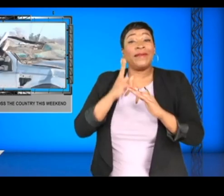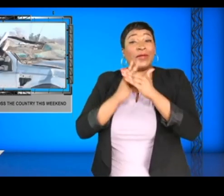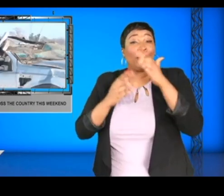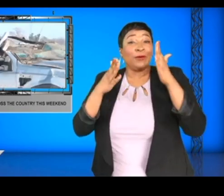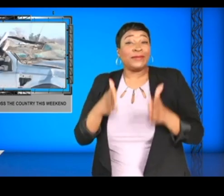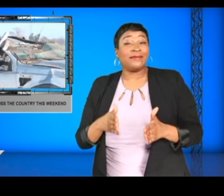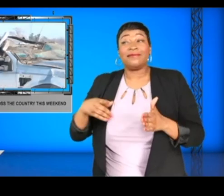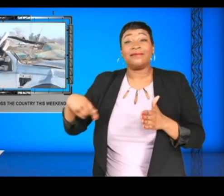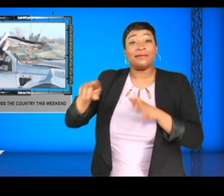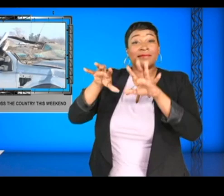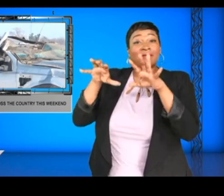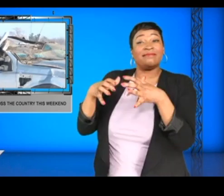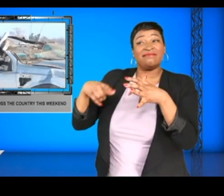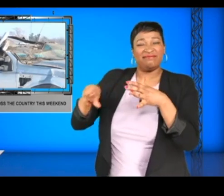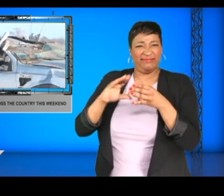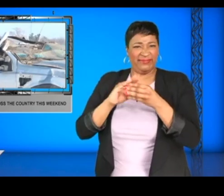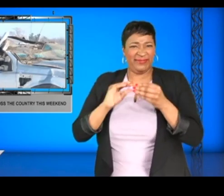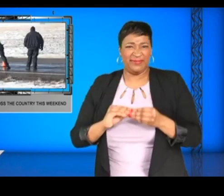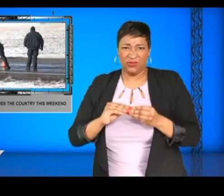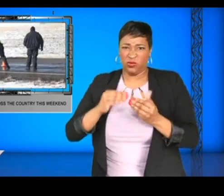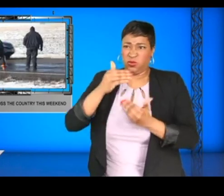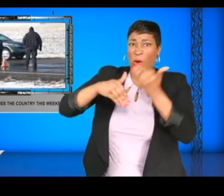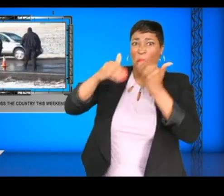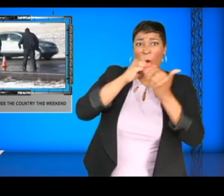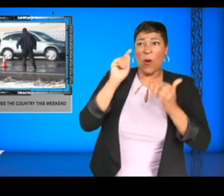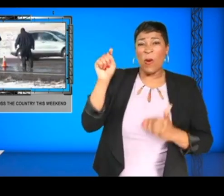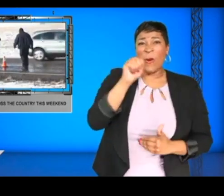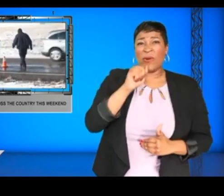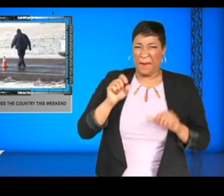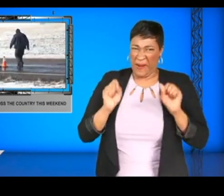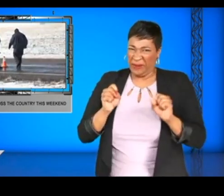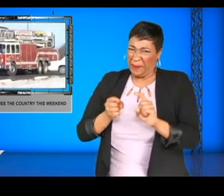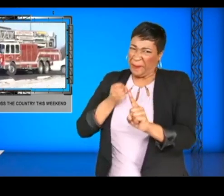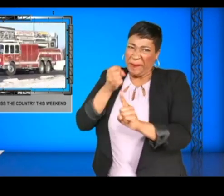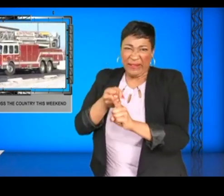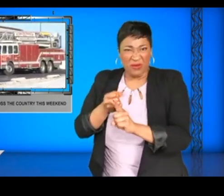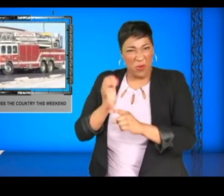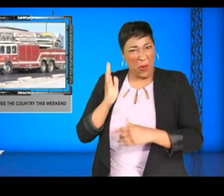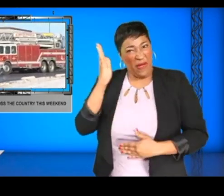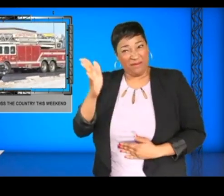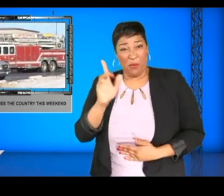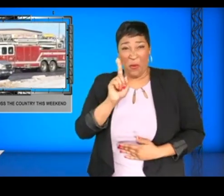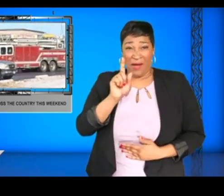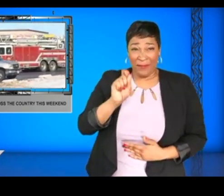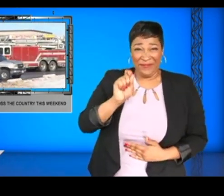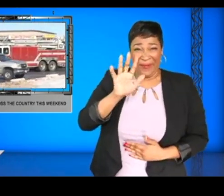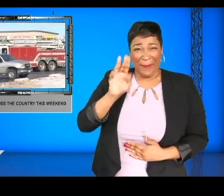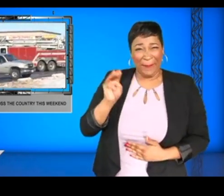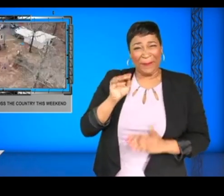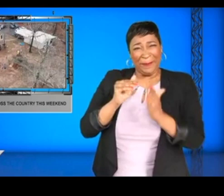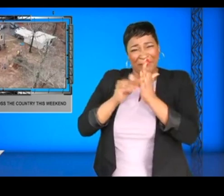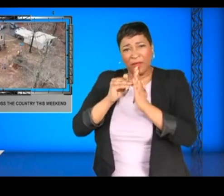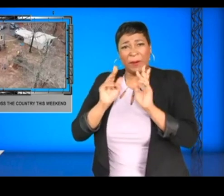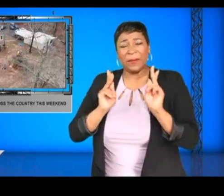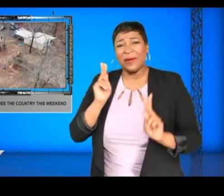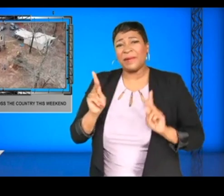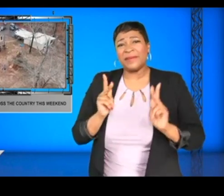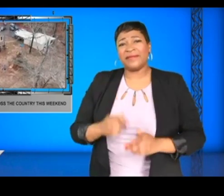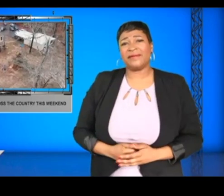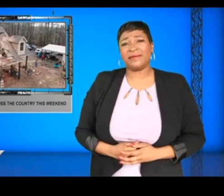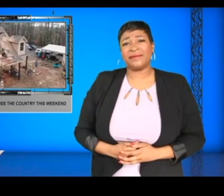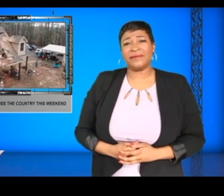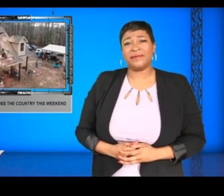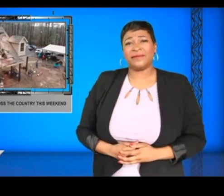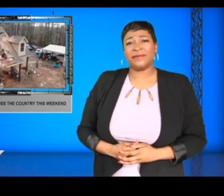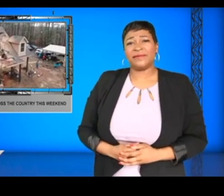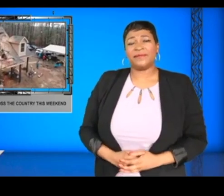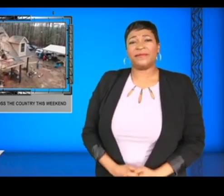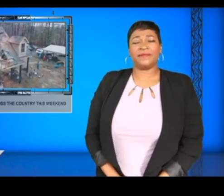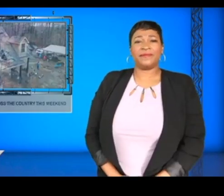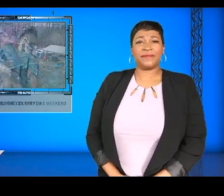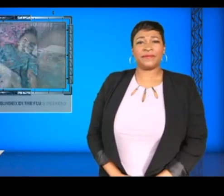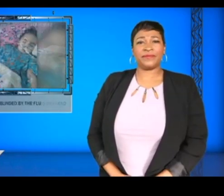Forecasters say the storms could possibly affect the more than one and a half million people.